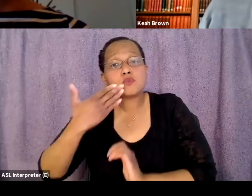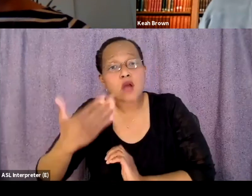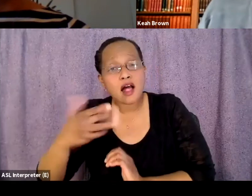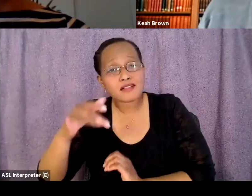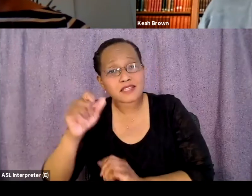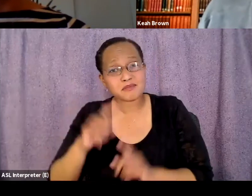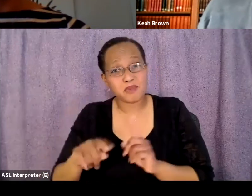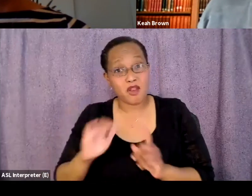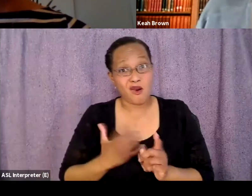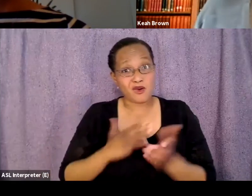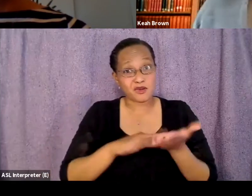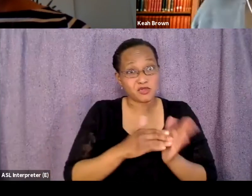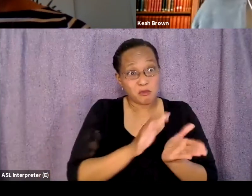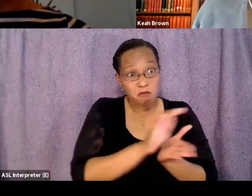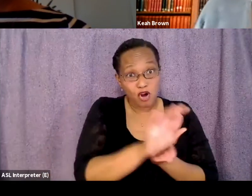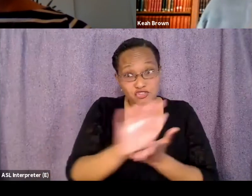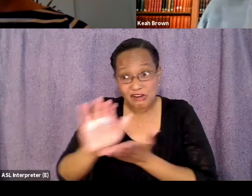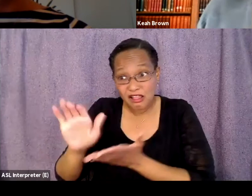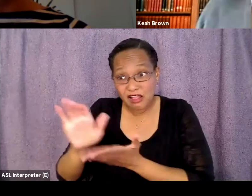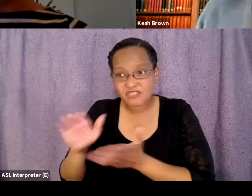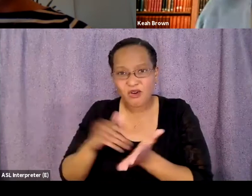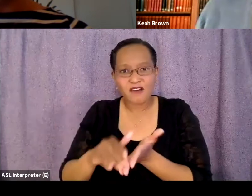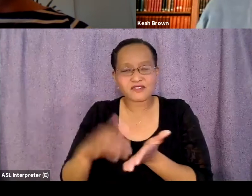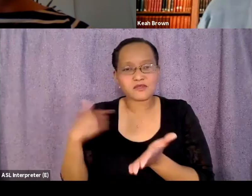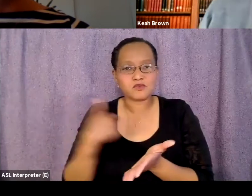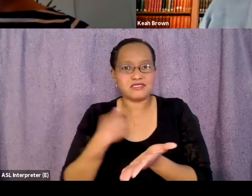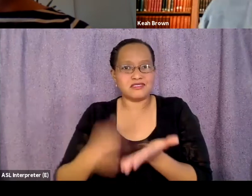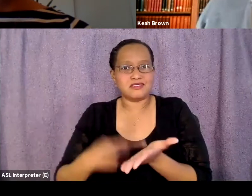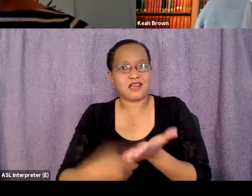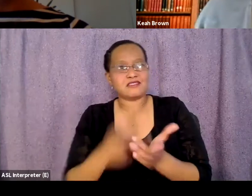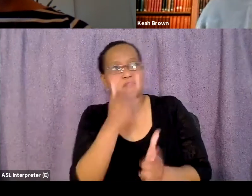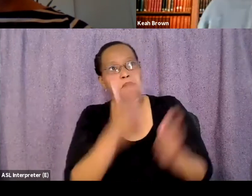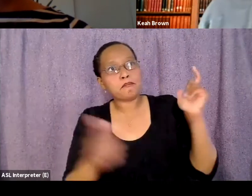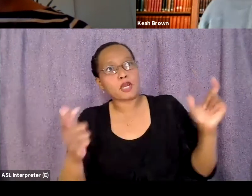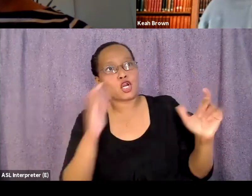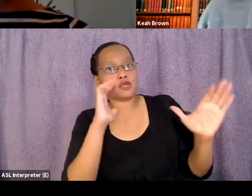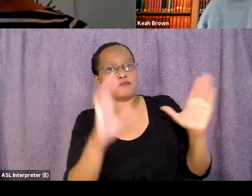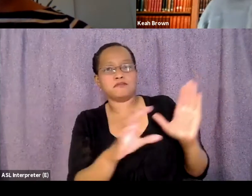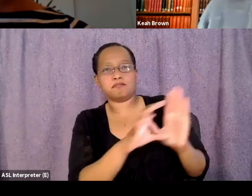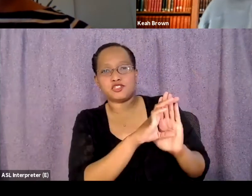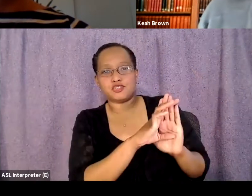happens is we talk so much about the bigger picture, and so I think the best way to give people the.